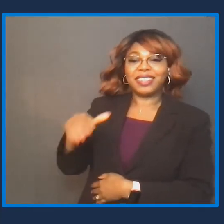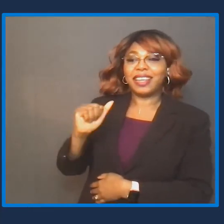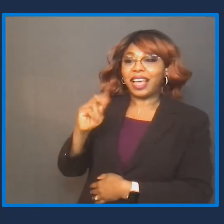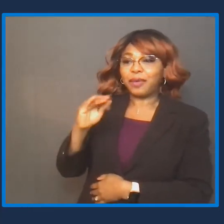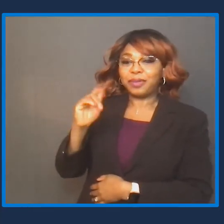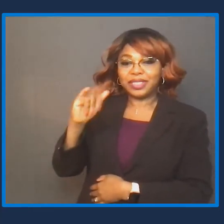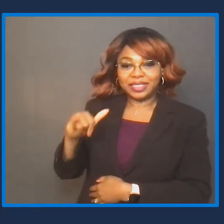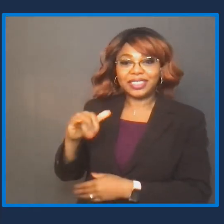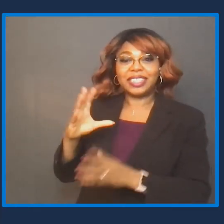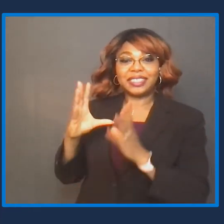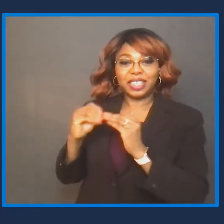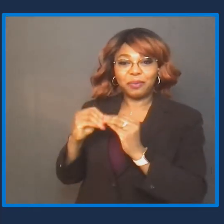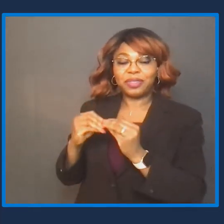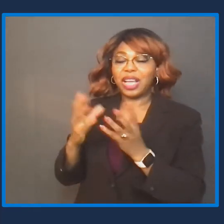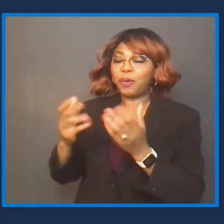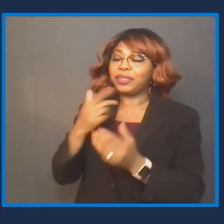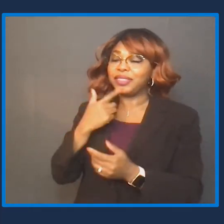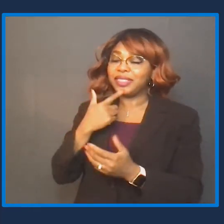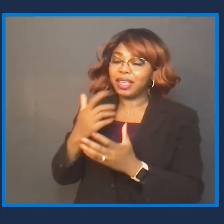Let me say a big welcome.